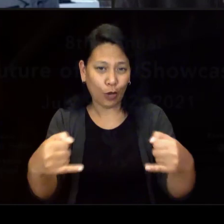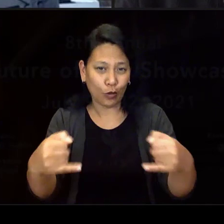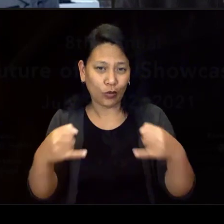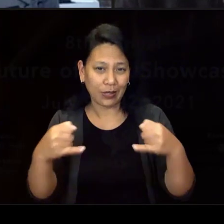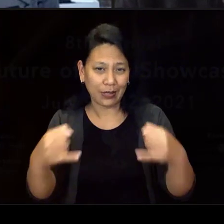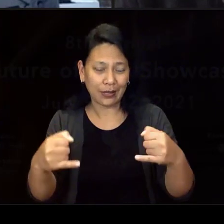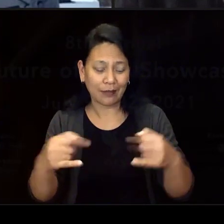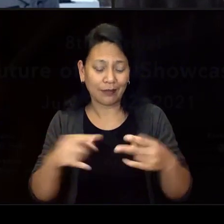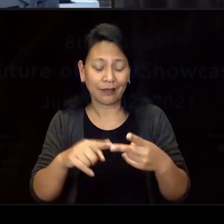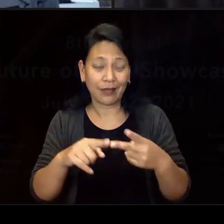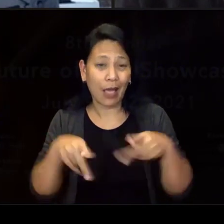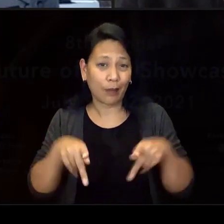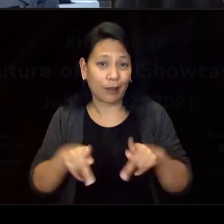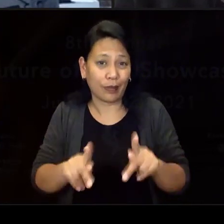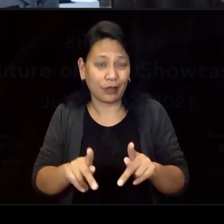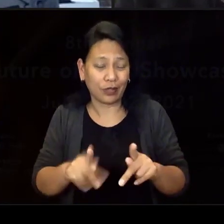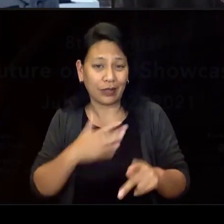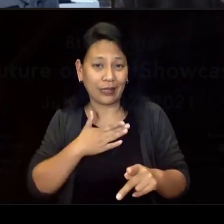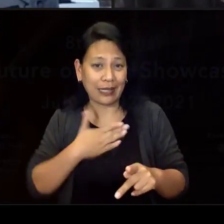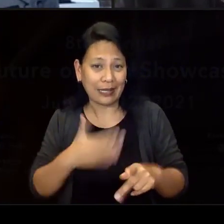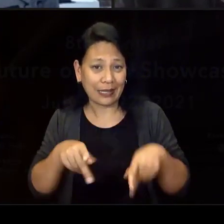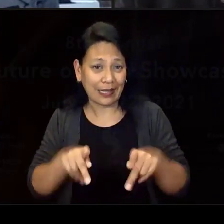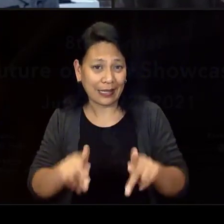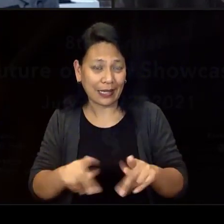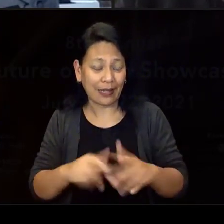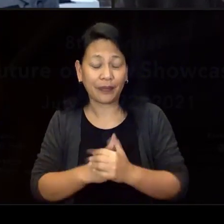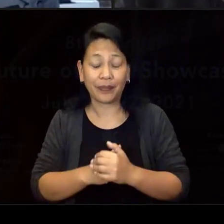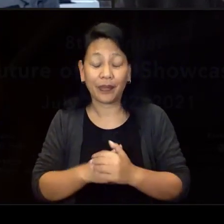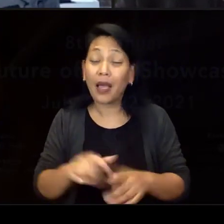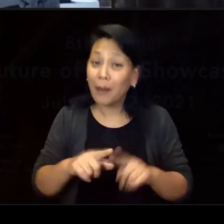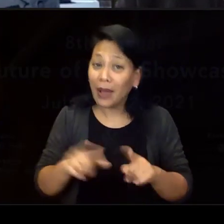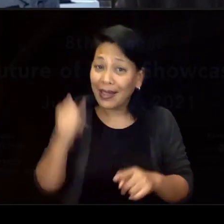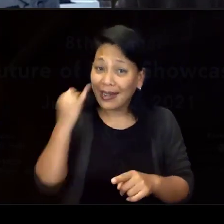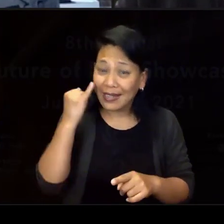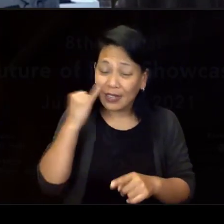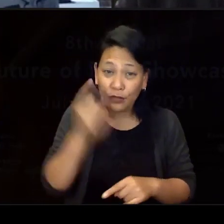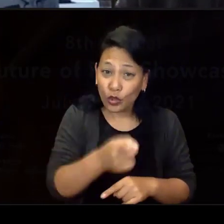but also if you're in the business as an actress from a